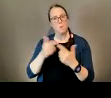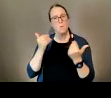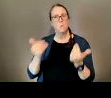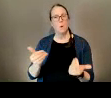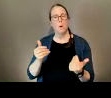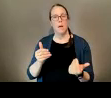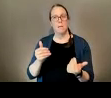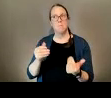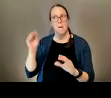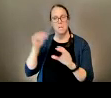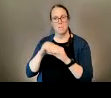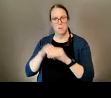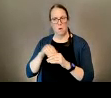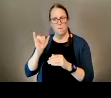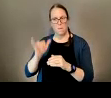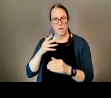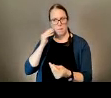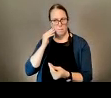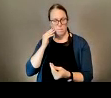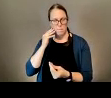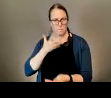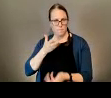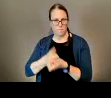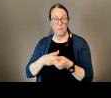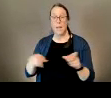because as the program is updated,